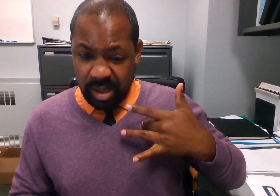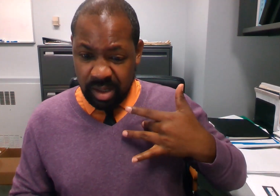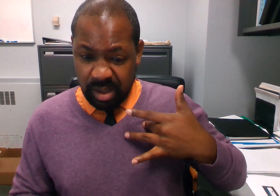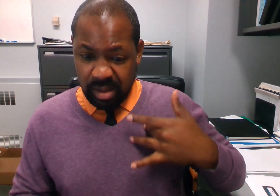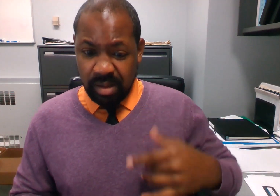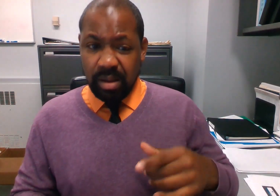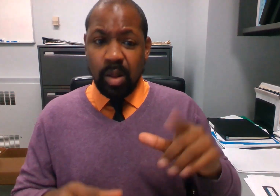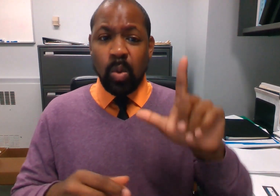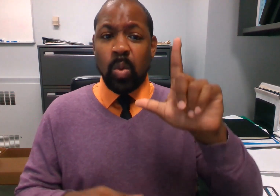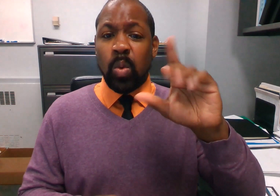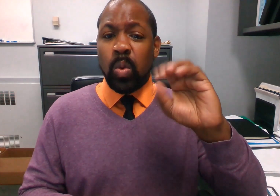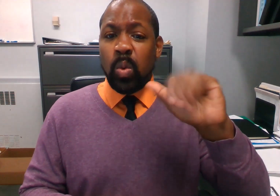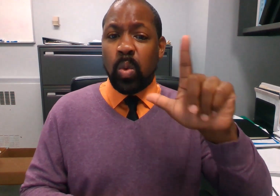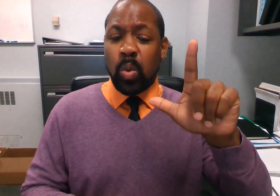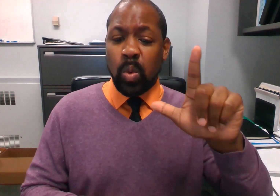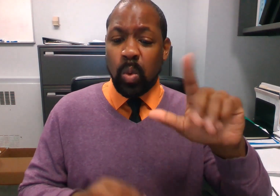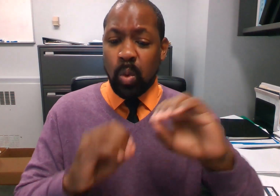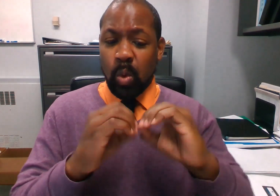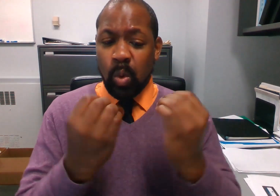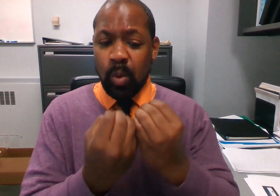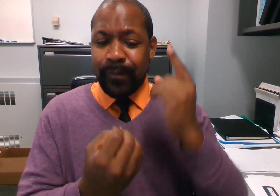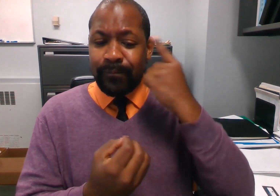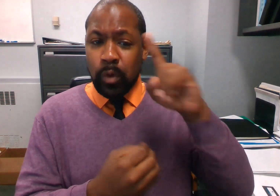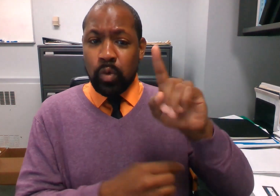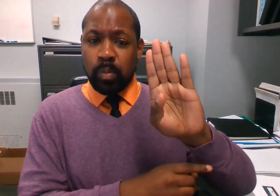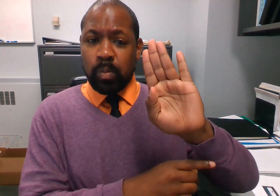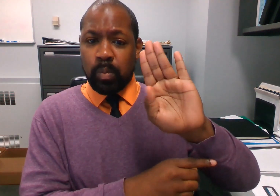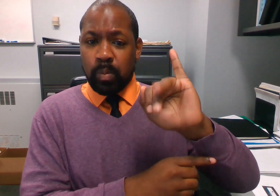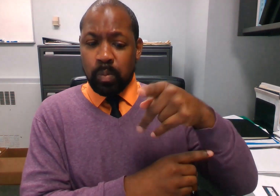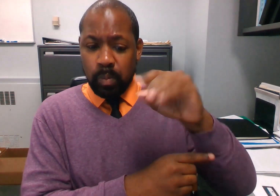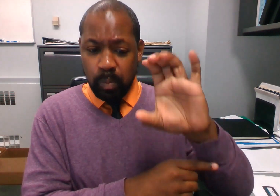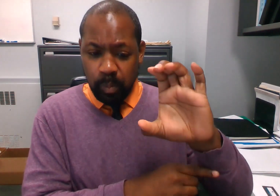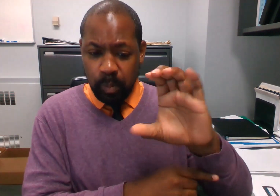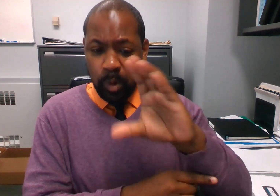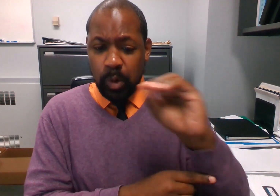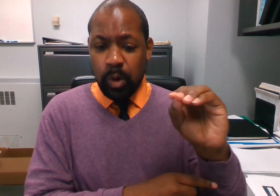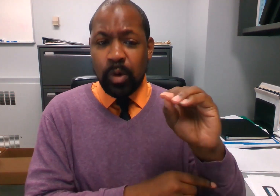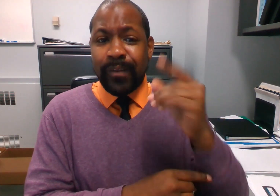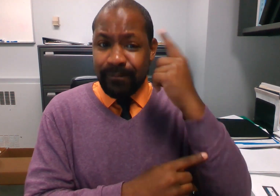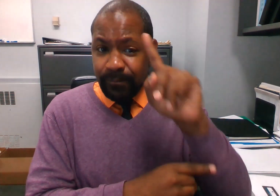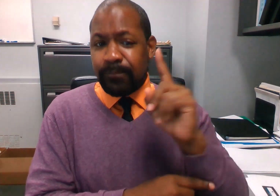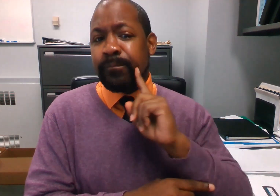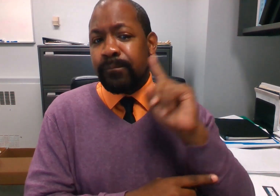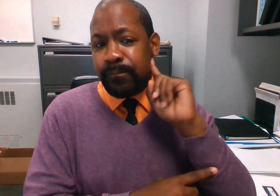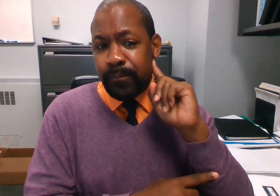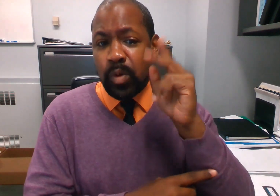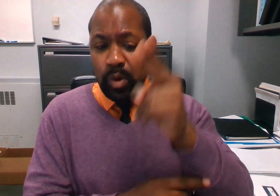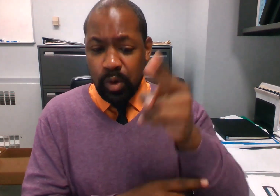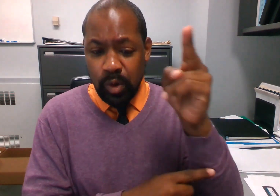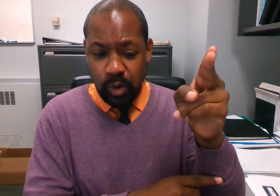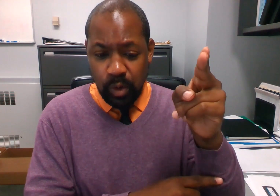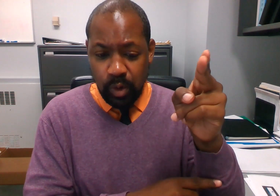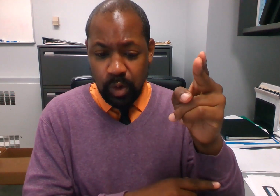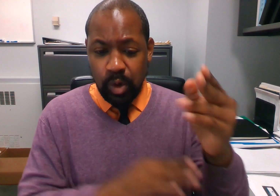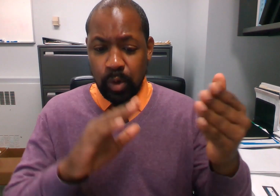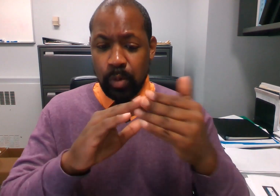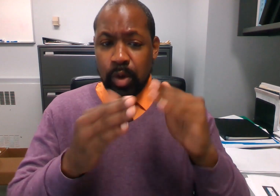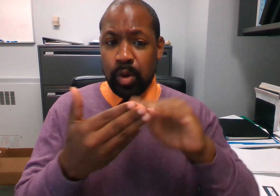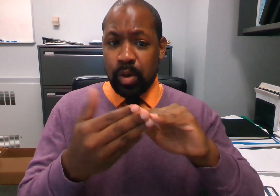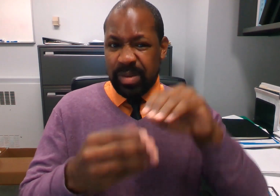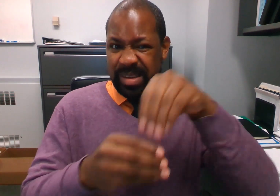do you feel that a local organization for BIPOC deaf and hard of hearing individuals